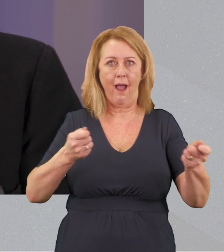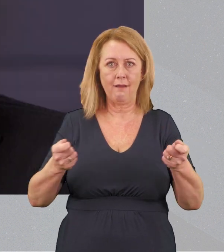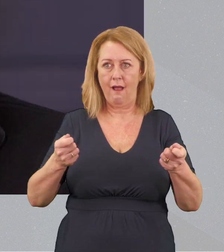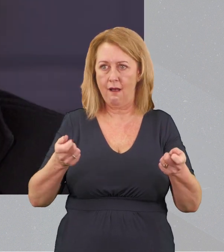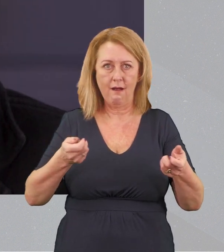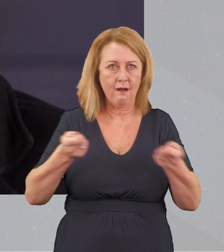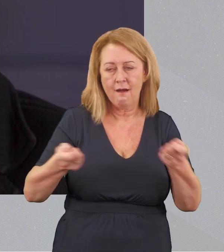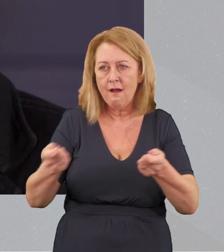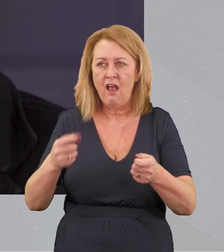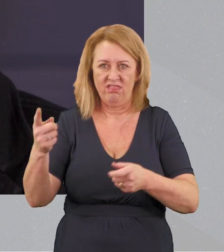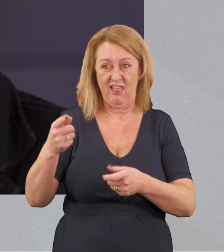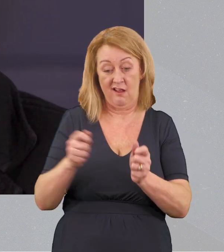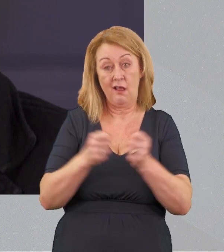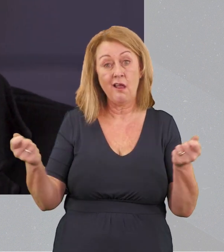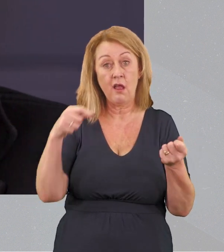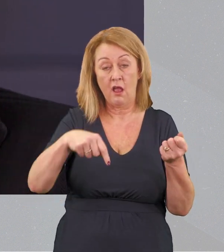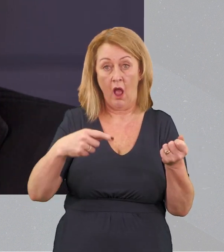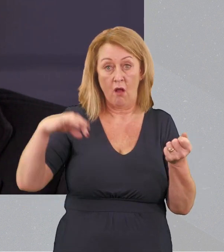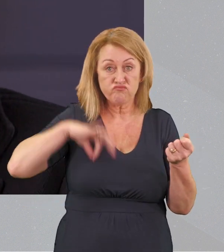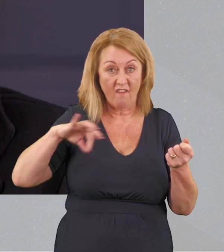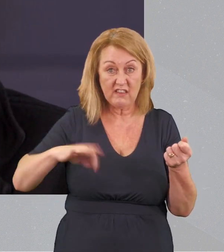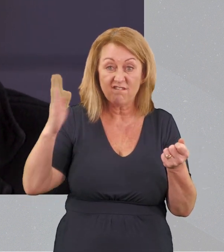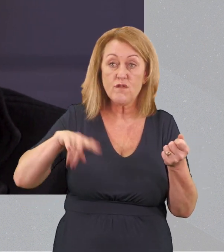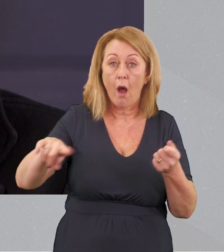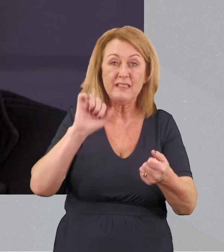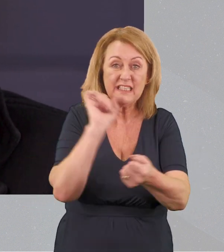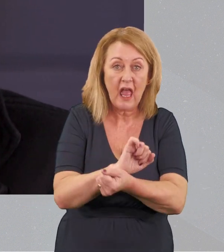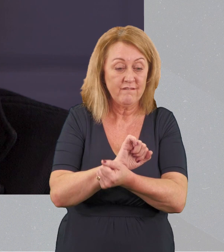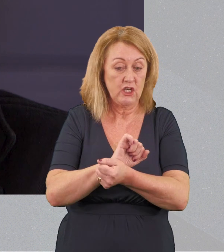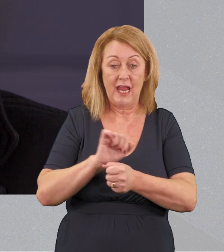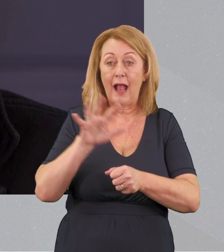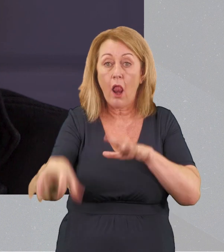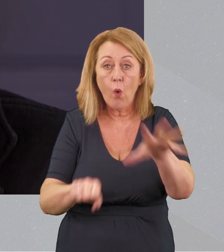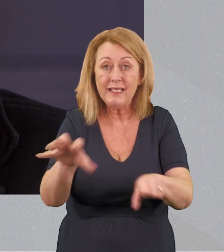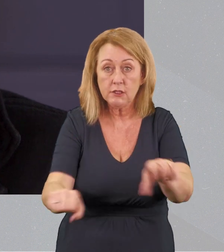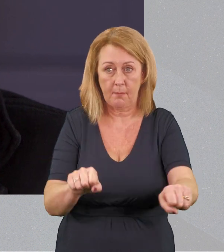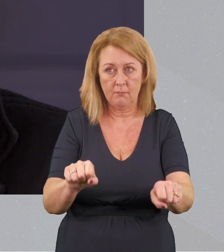and there's no question that the Journal profited from slavery and from colonialism.